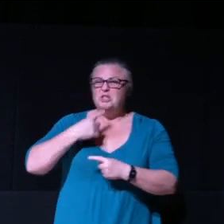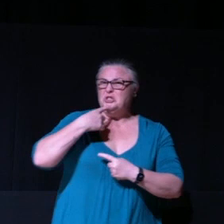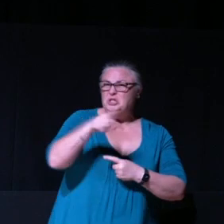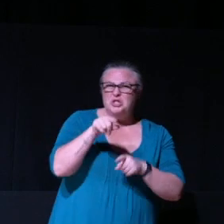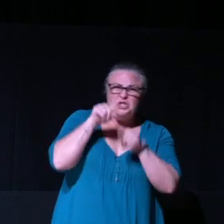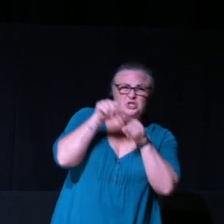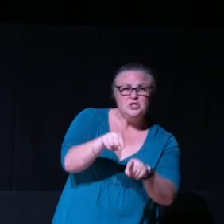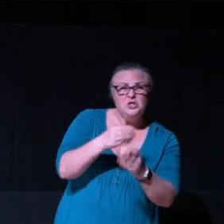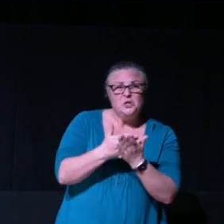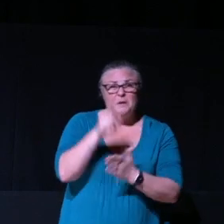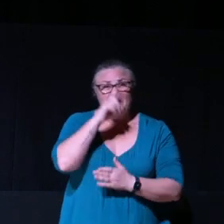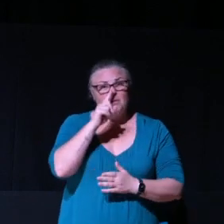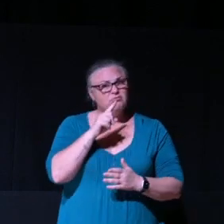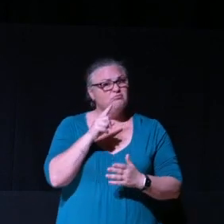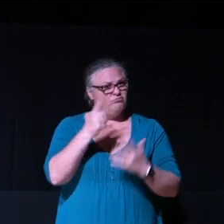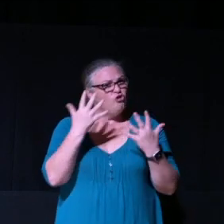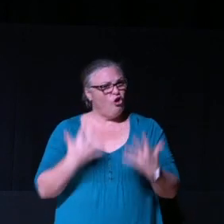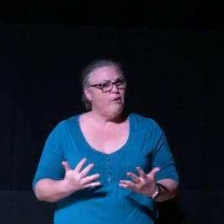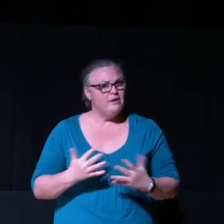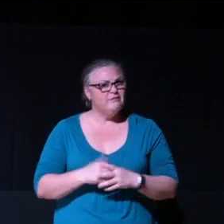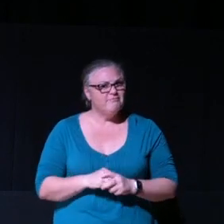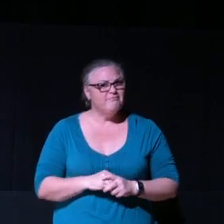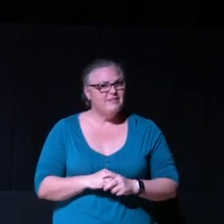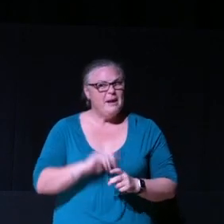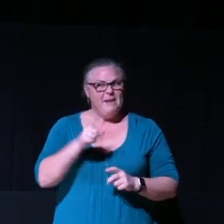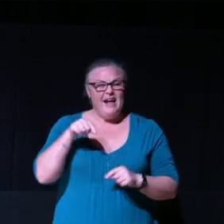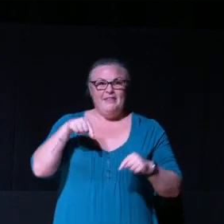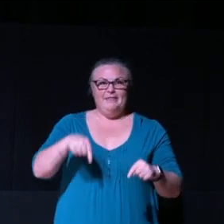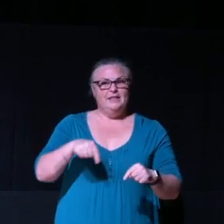ramped this up to a new level. There is no real consensus,